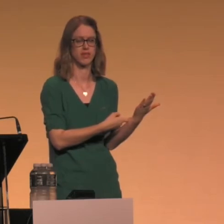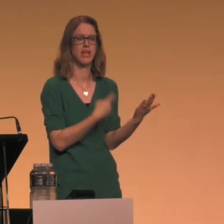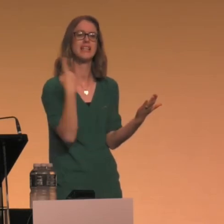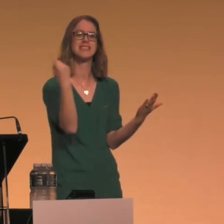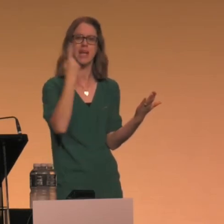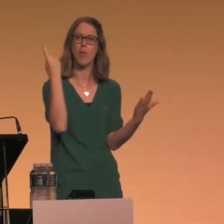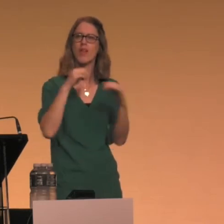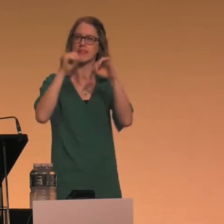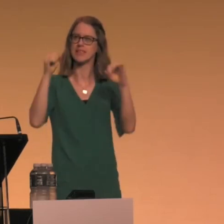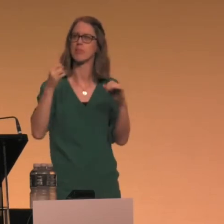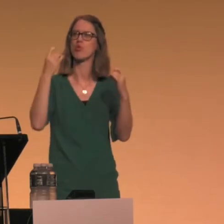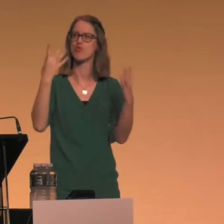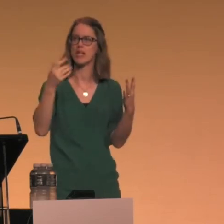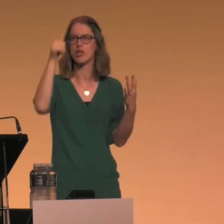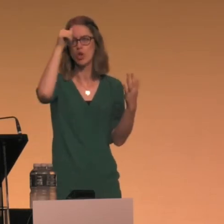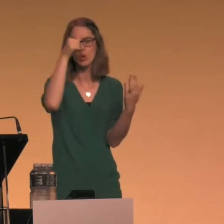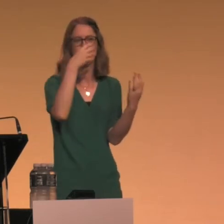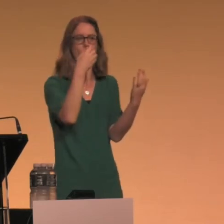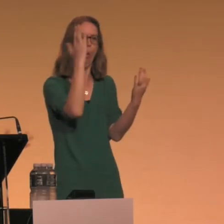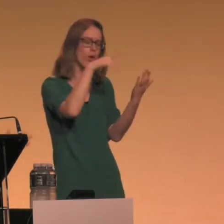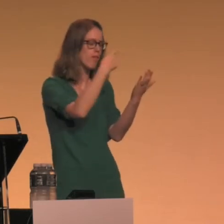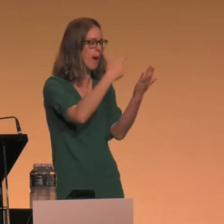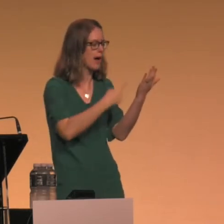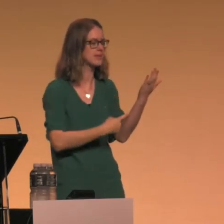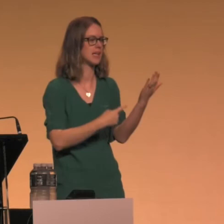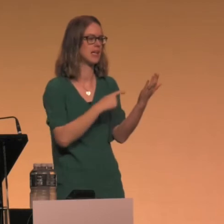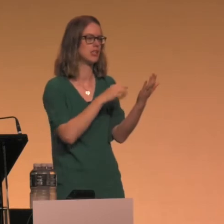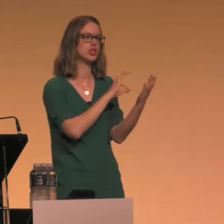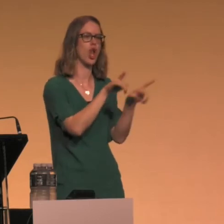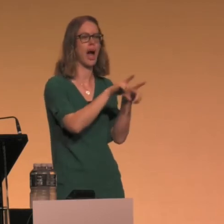had not talked to us about, right? We didn't make any of that up.